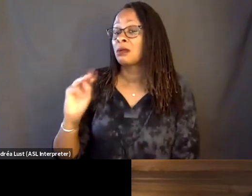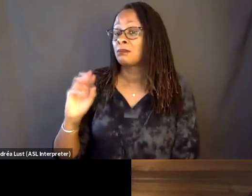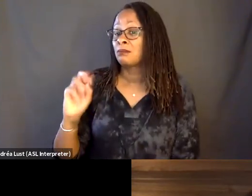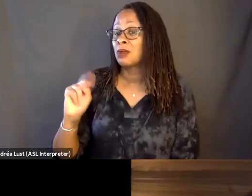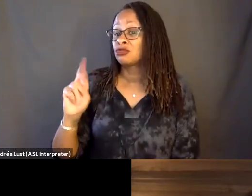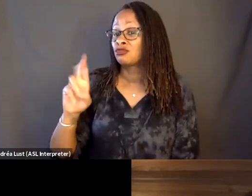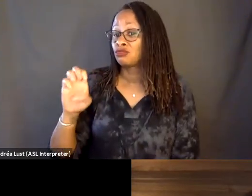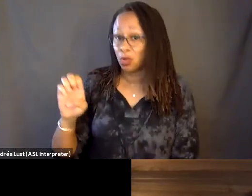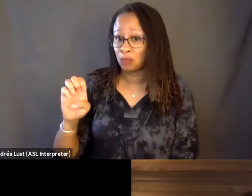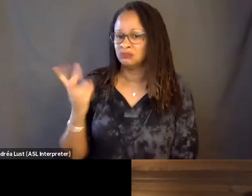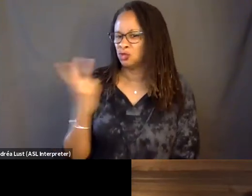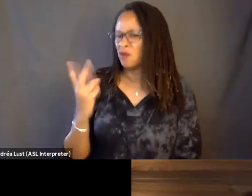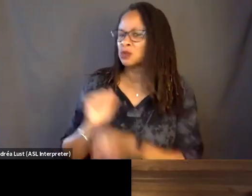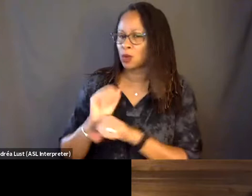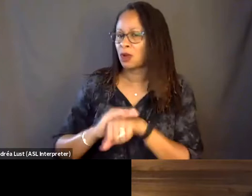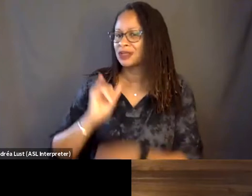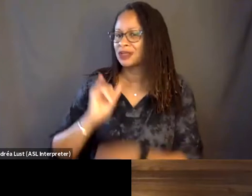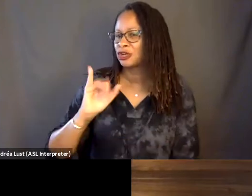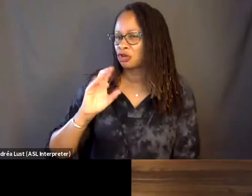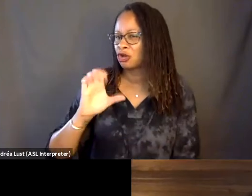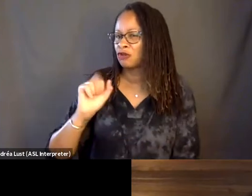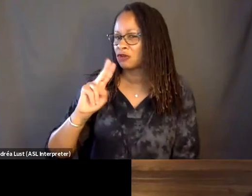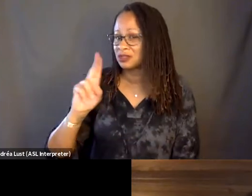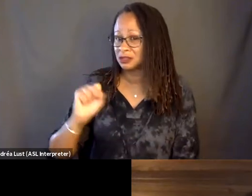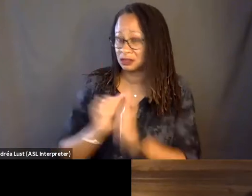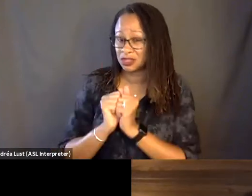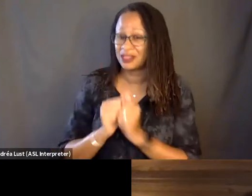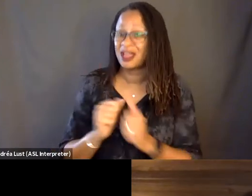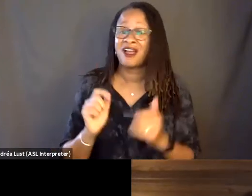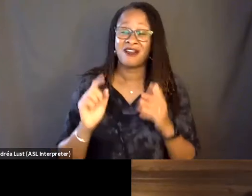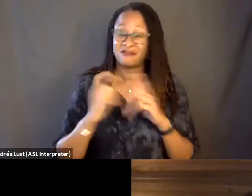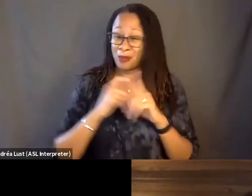on "Icarus," from the outset kind of said, OK,